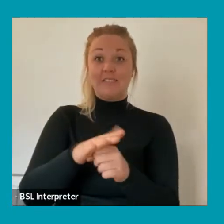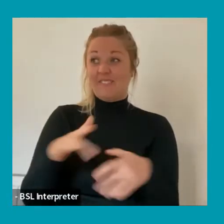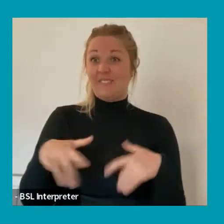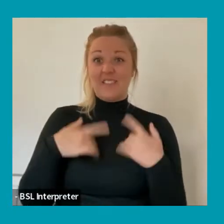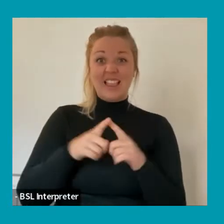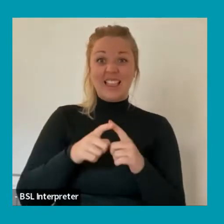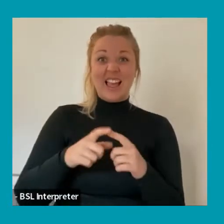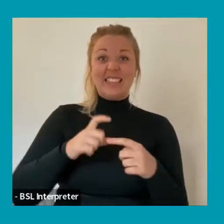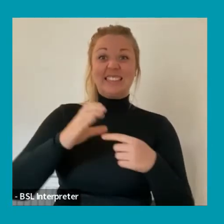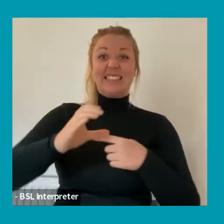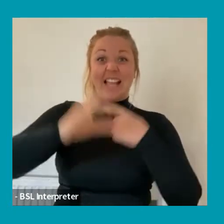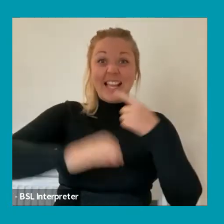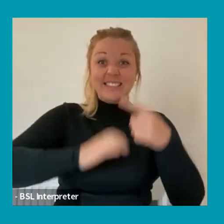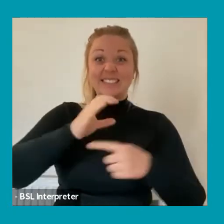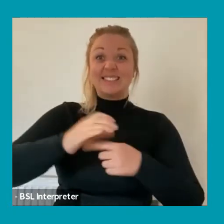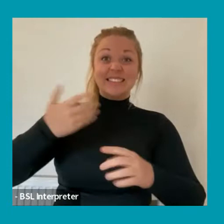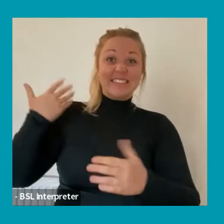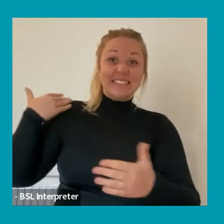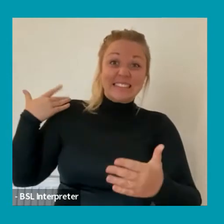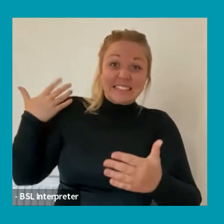You know, I can remember going to so,